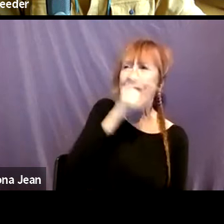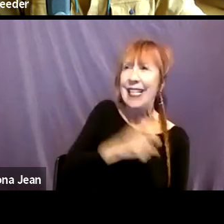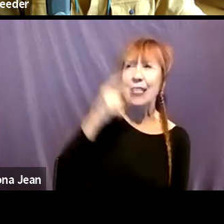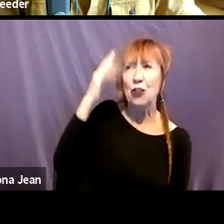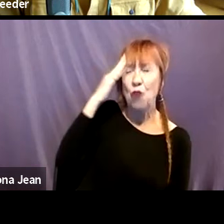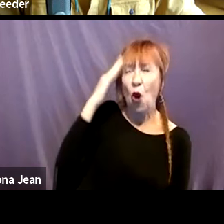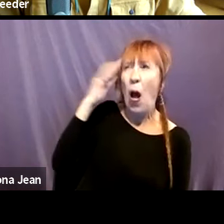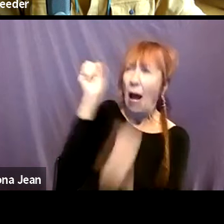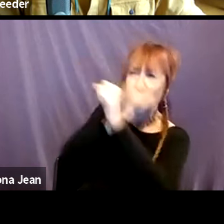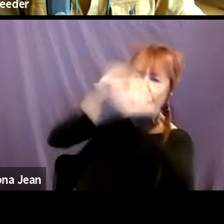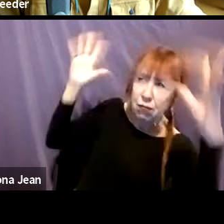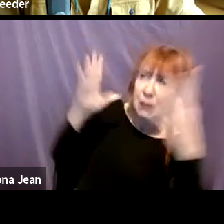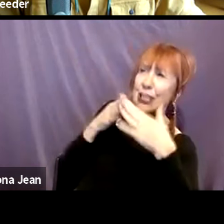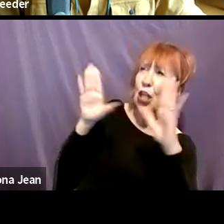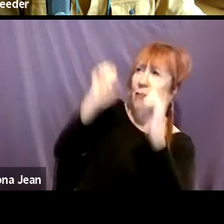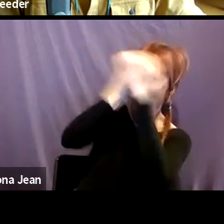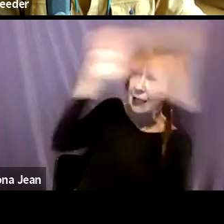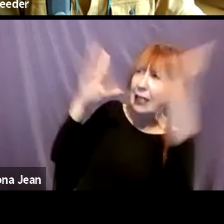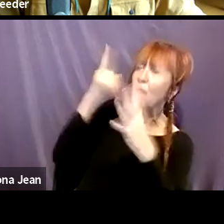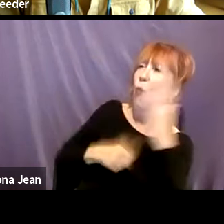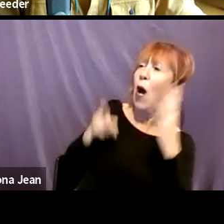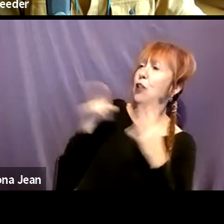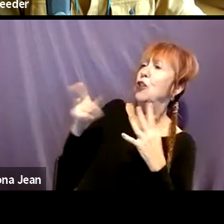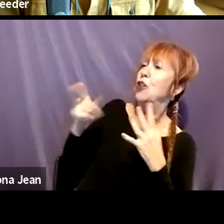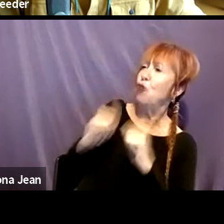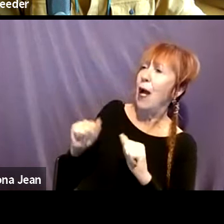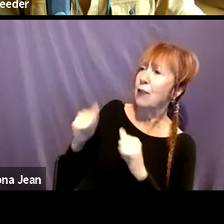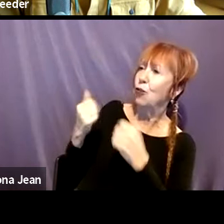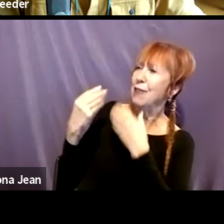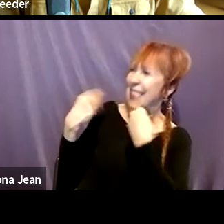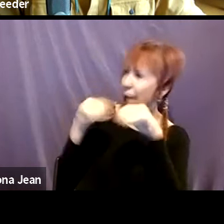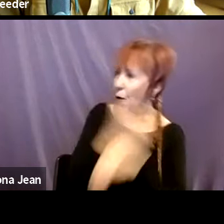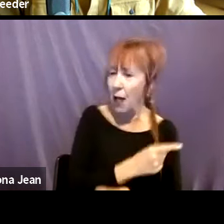you know, anytime I go into a pitch meeting, I just need to know the look, the tone,